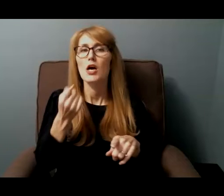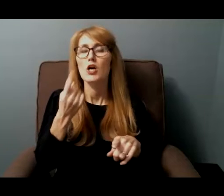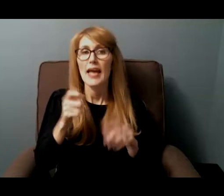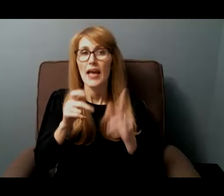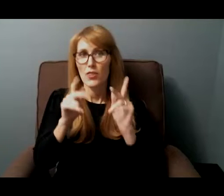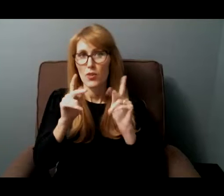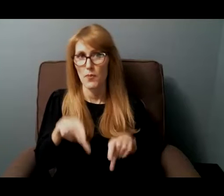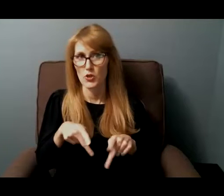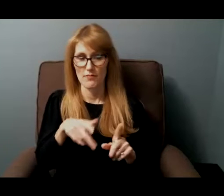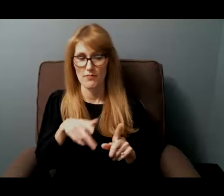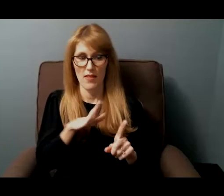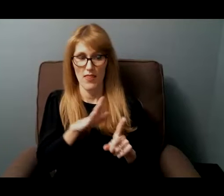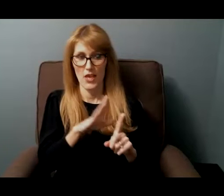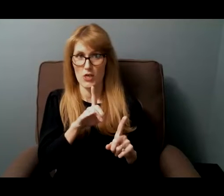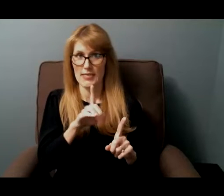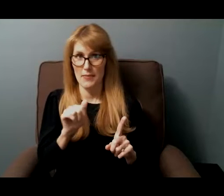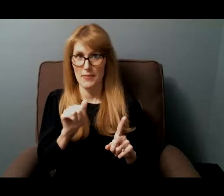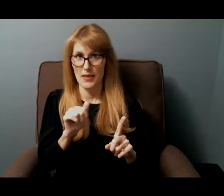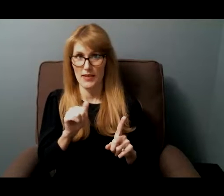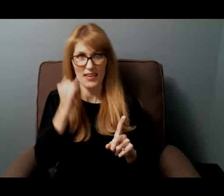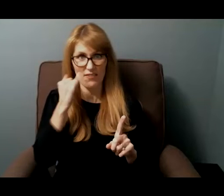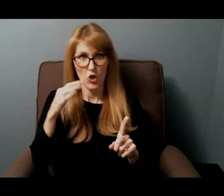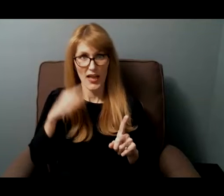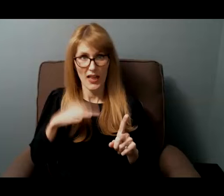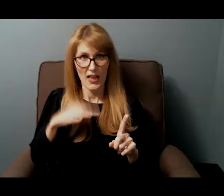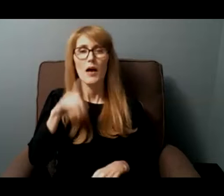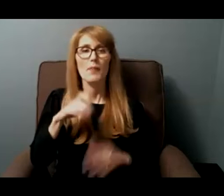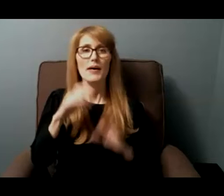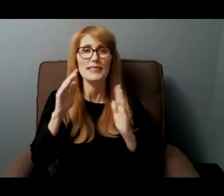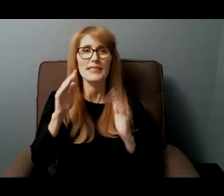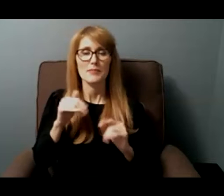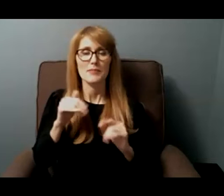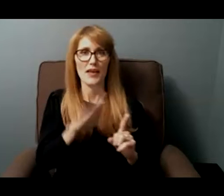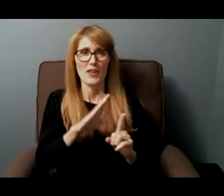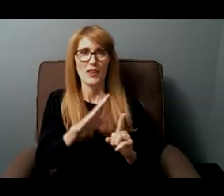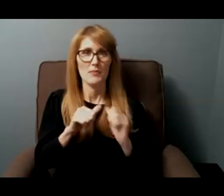to be eligible, the disability must be expected to last 12 months or longer or